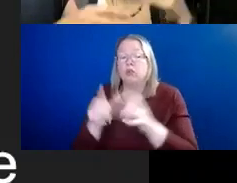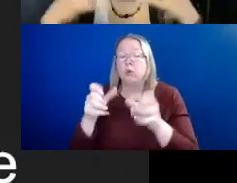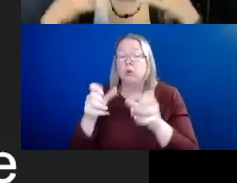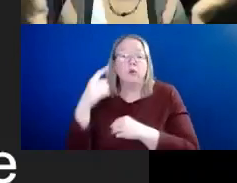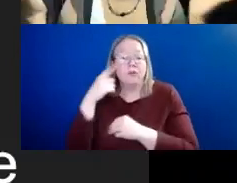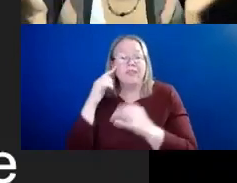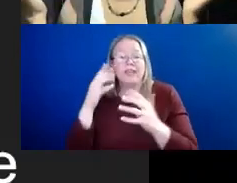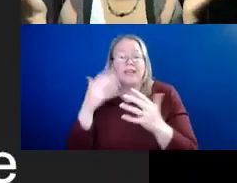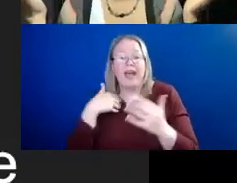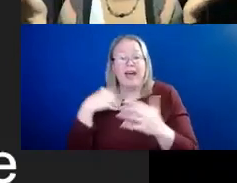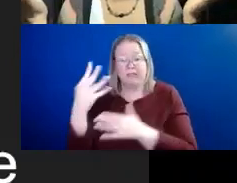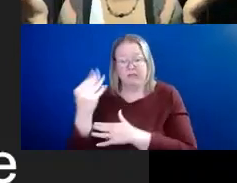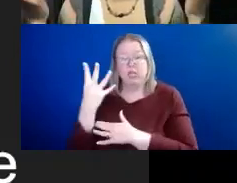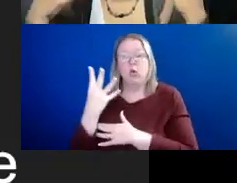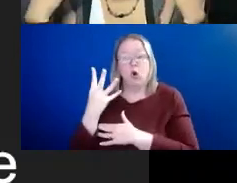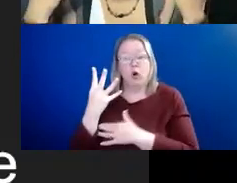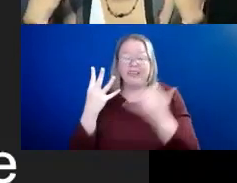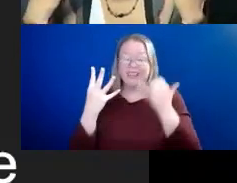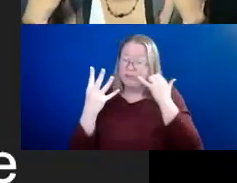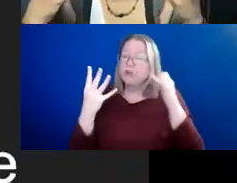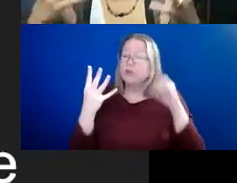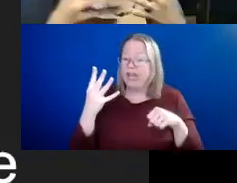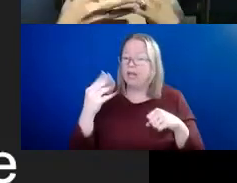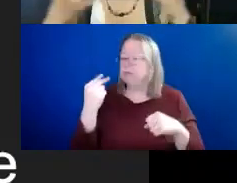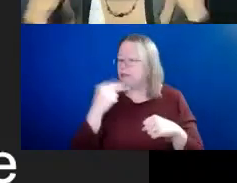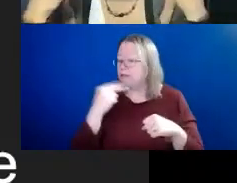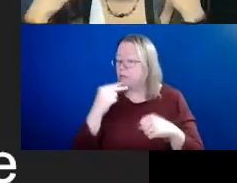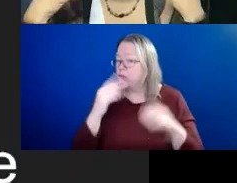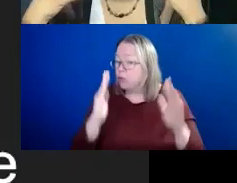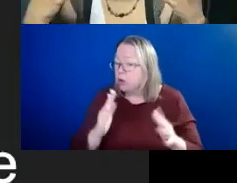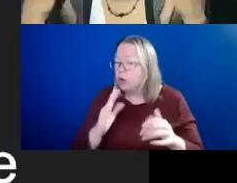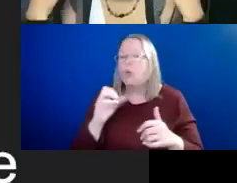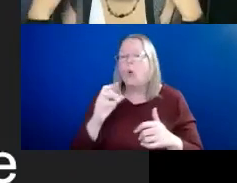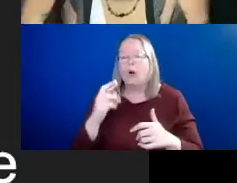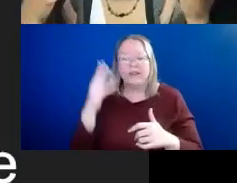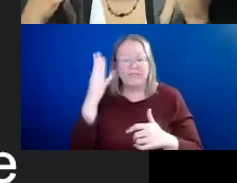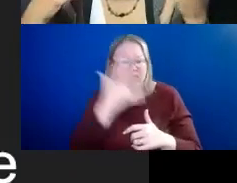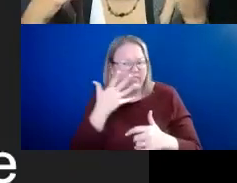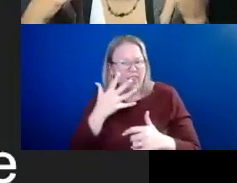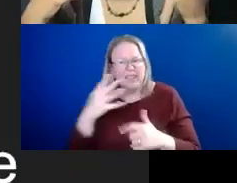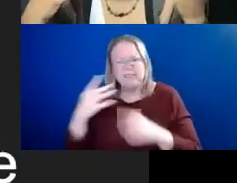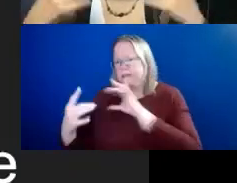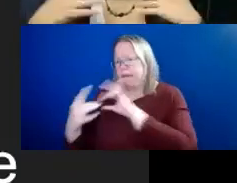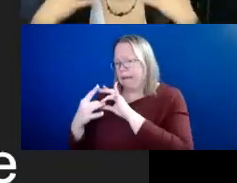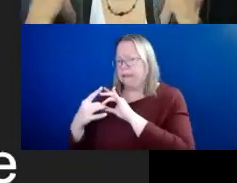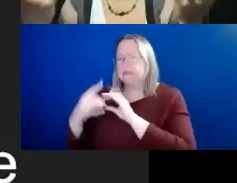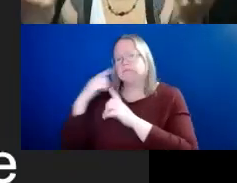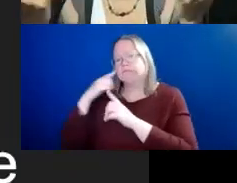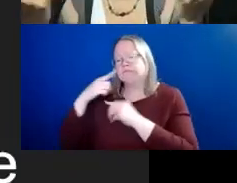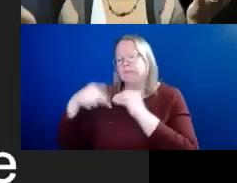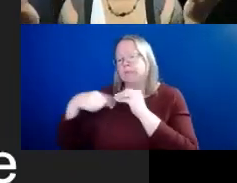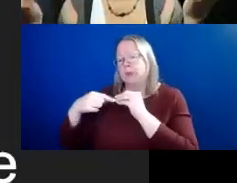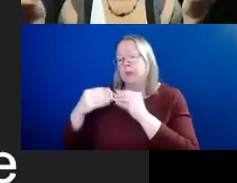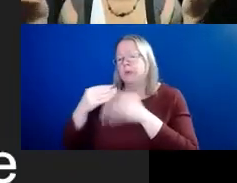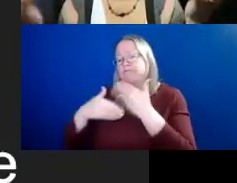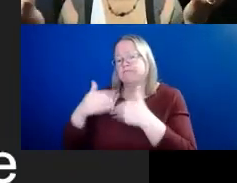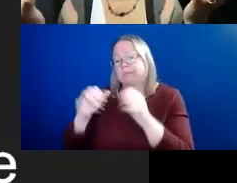your video on if you can so people can read lips or 13:24:04 connect faces . There is a lot of reasons